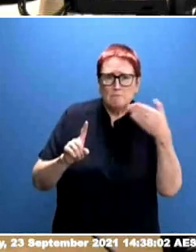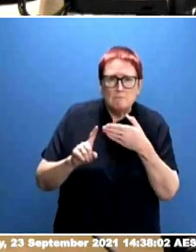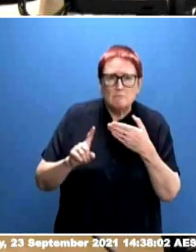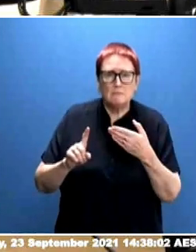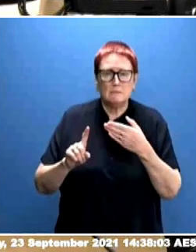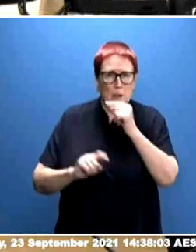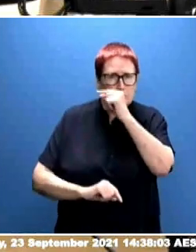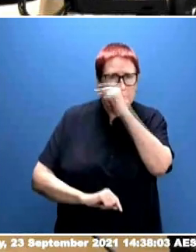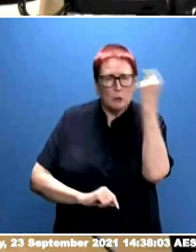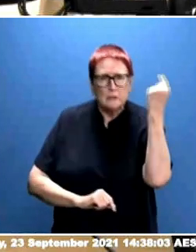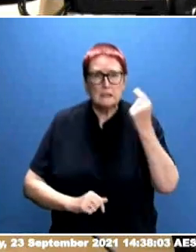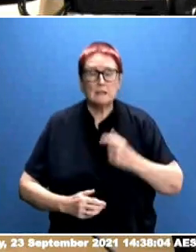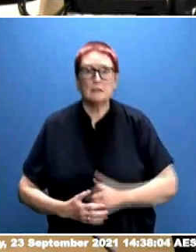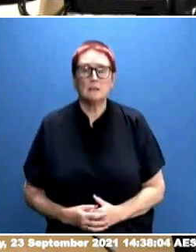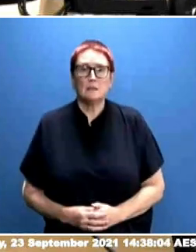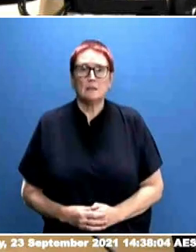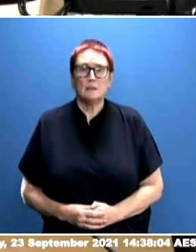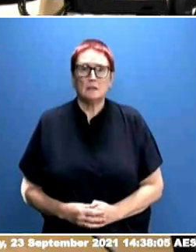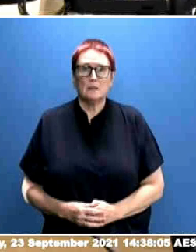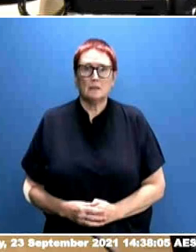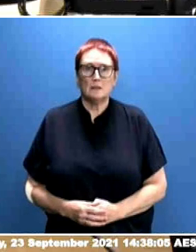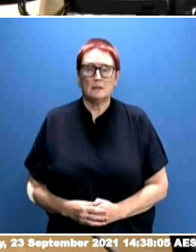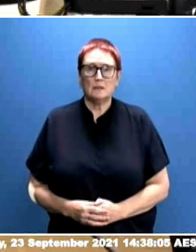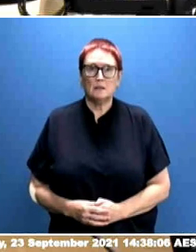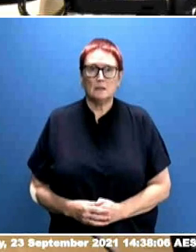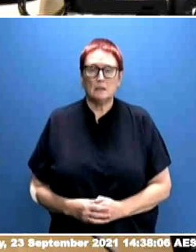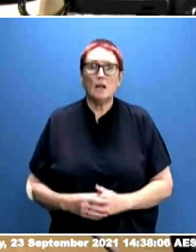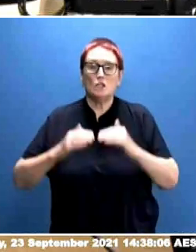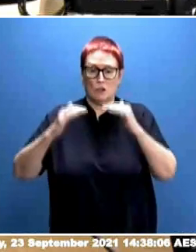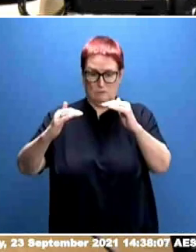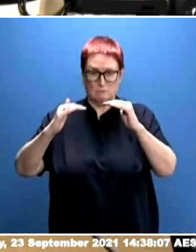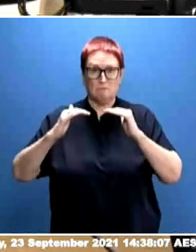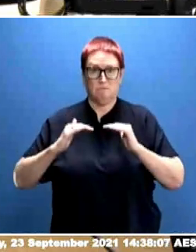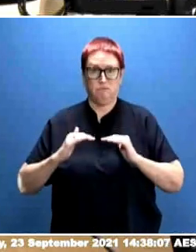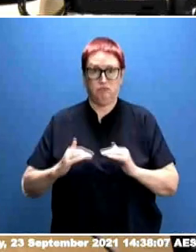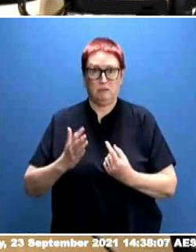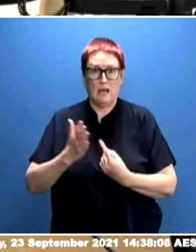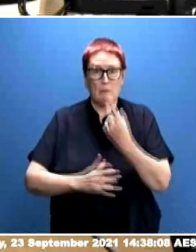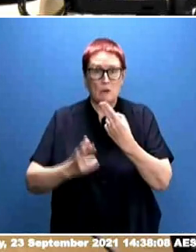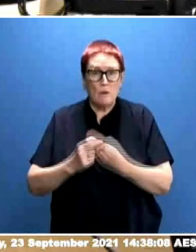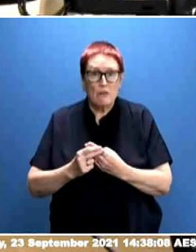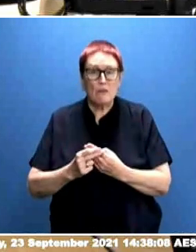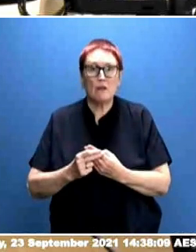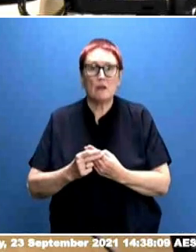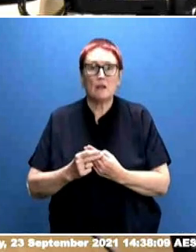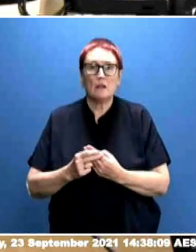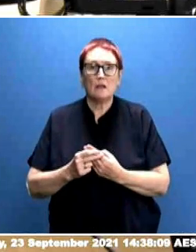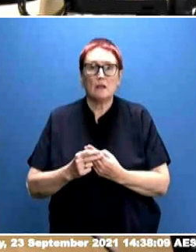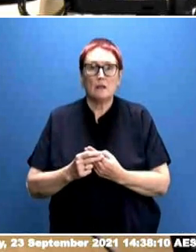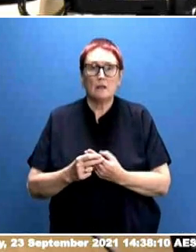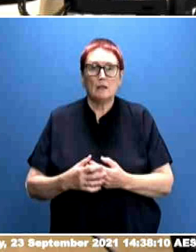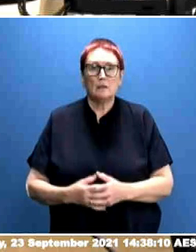explained, I take it, are then moving into the next phase of what might be broadly